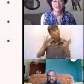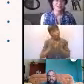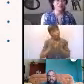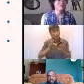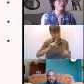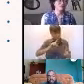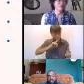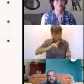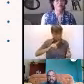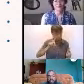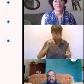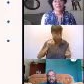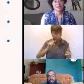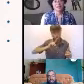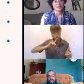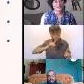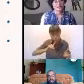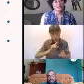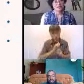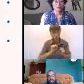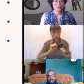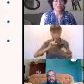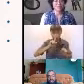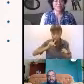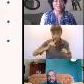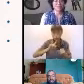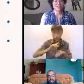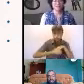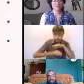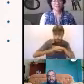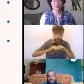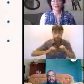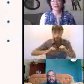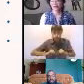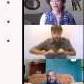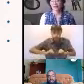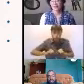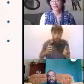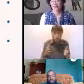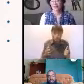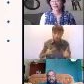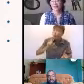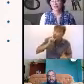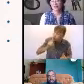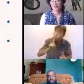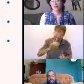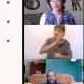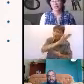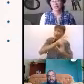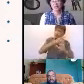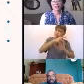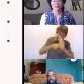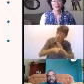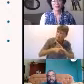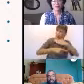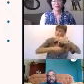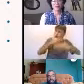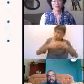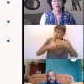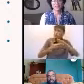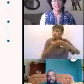a safe space for them? Do they have processes in place where they can actually report any